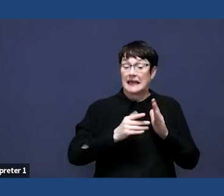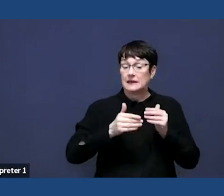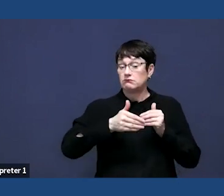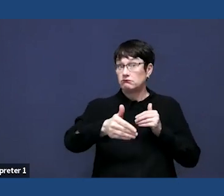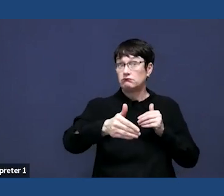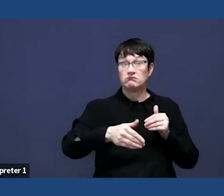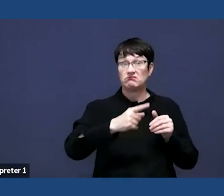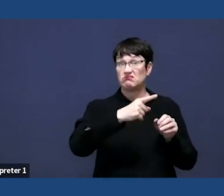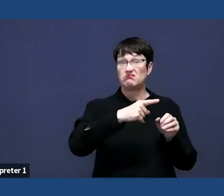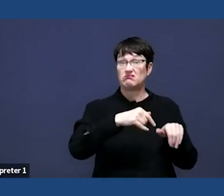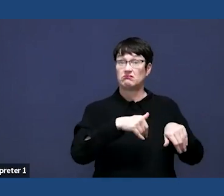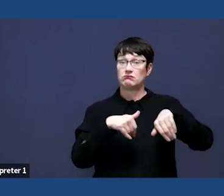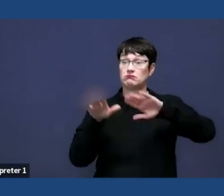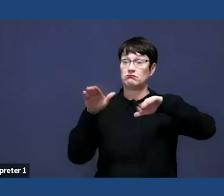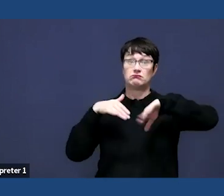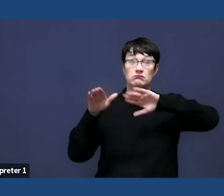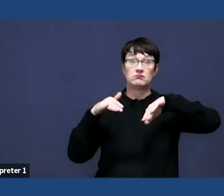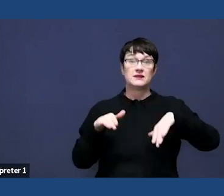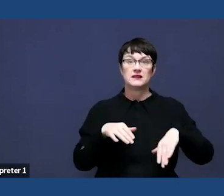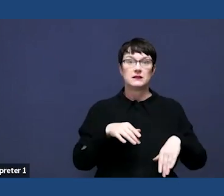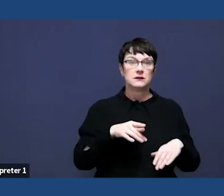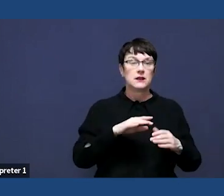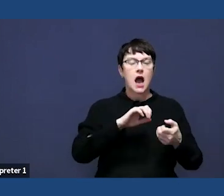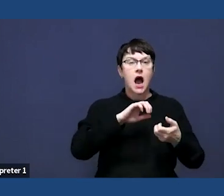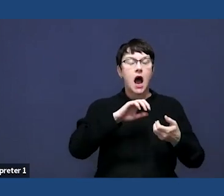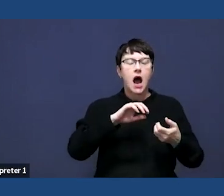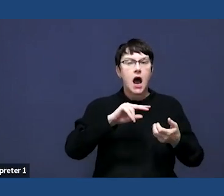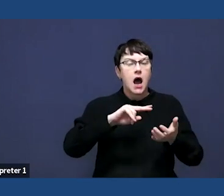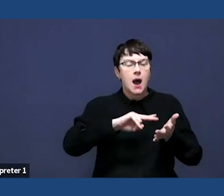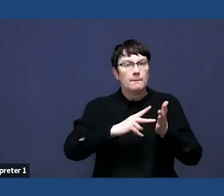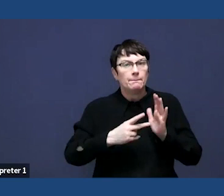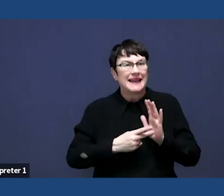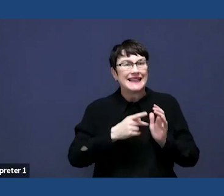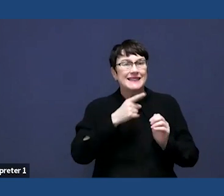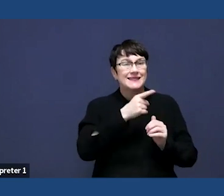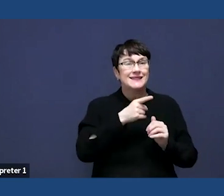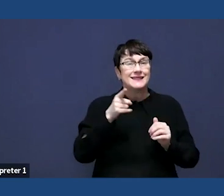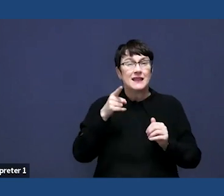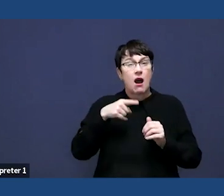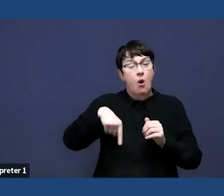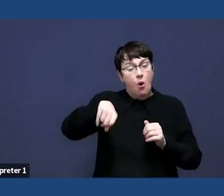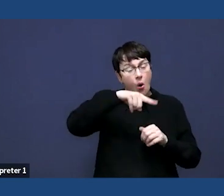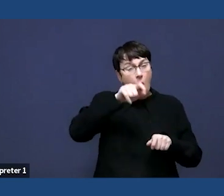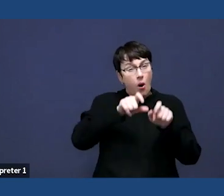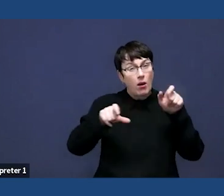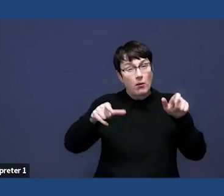In employers are not cognizant of how to structure work in ways that older people want to pursue,